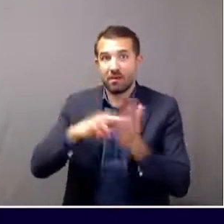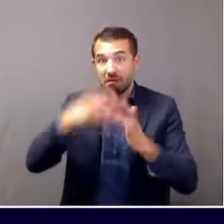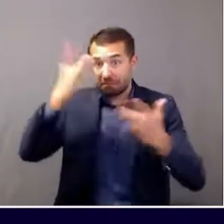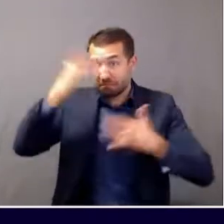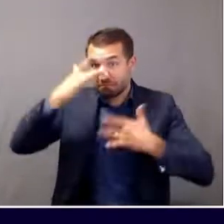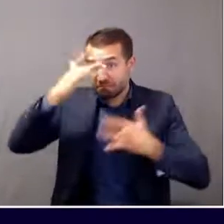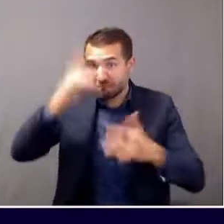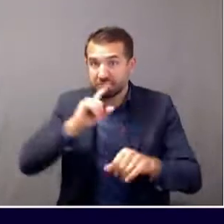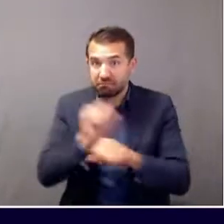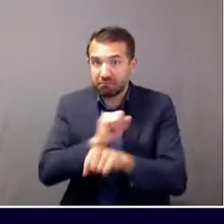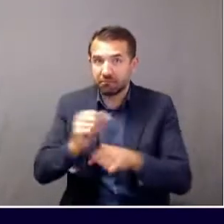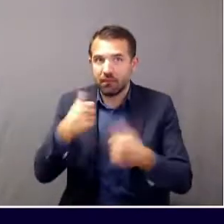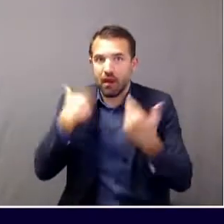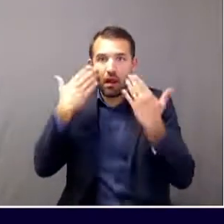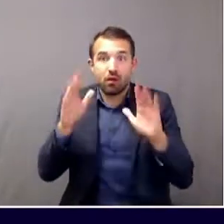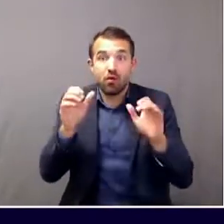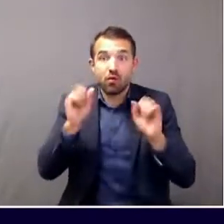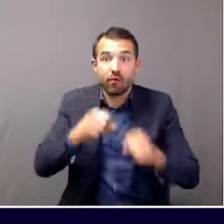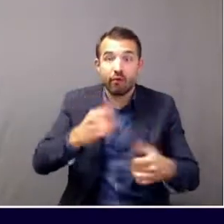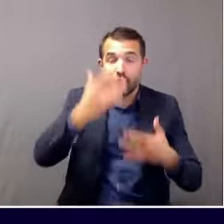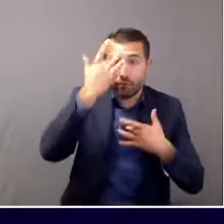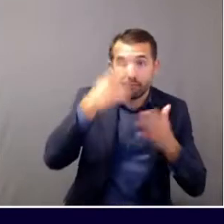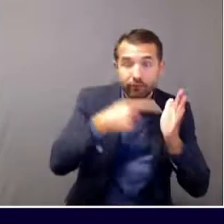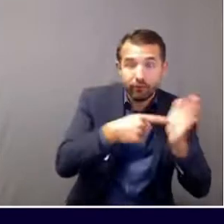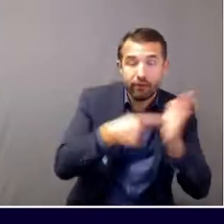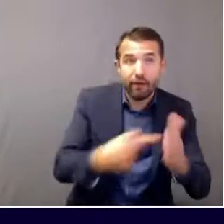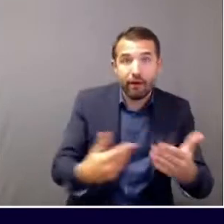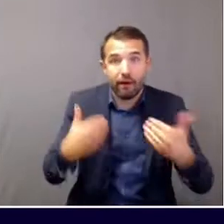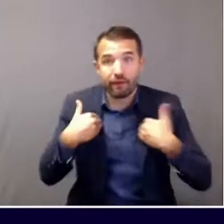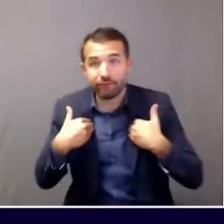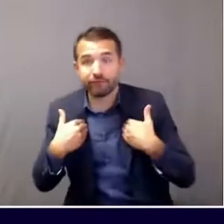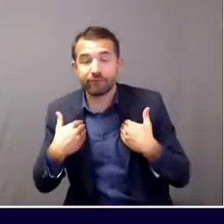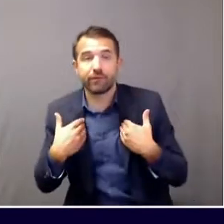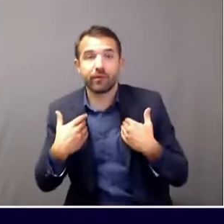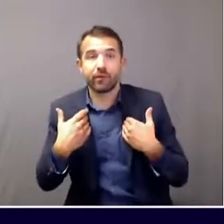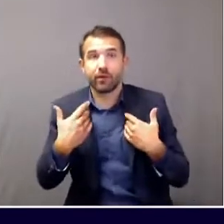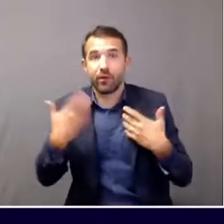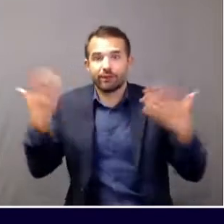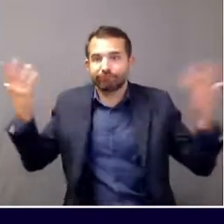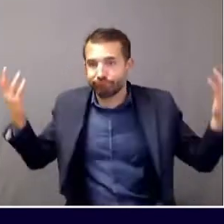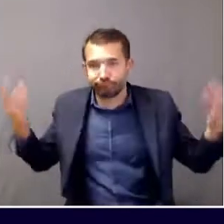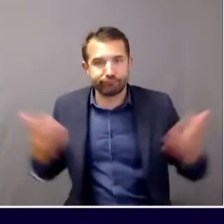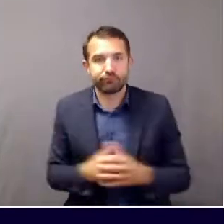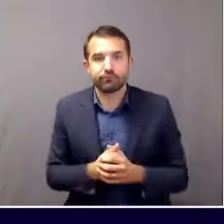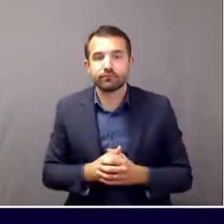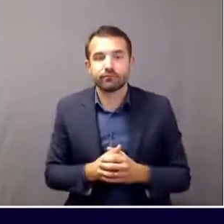that and so when we work on our